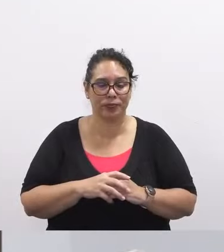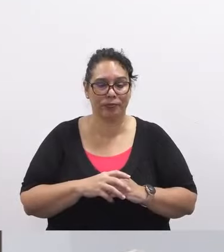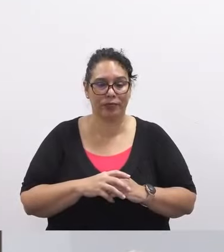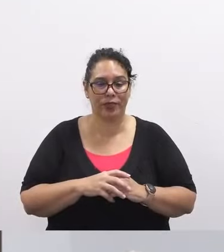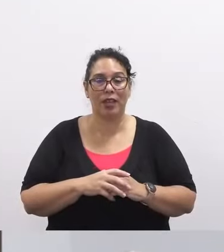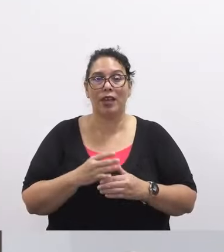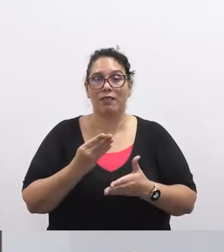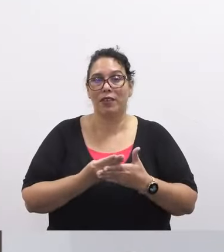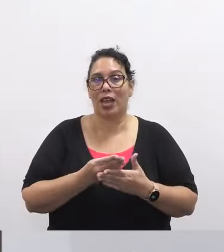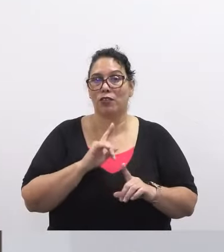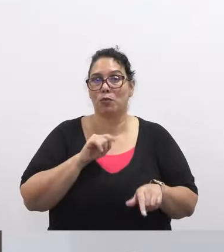Finance report B.